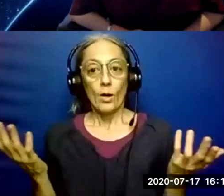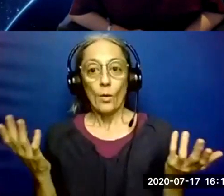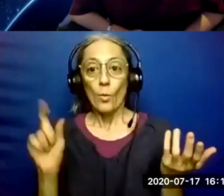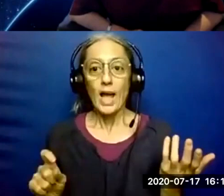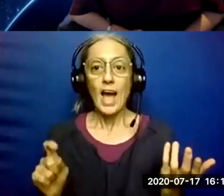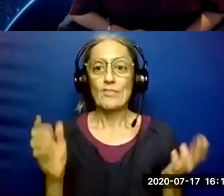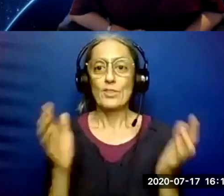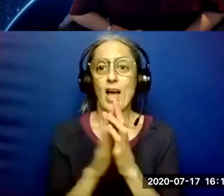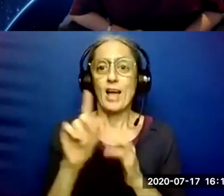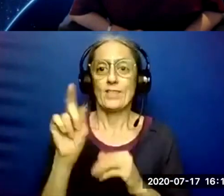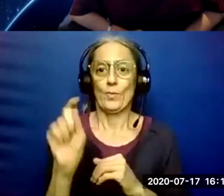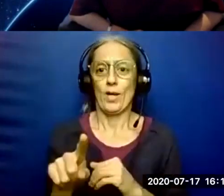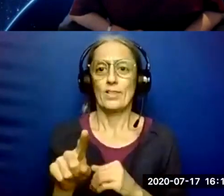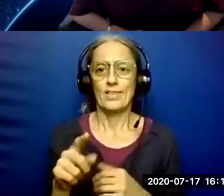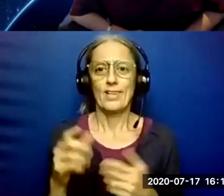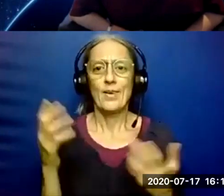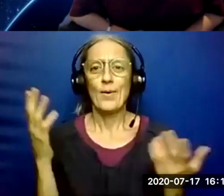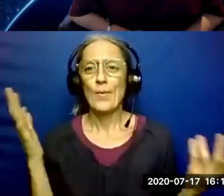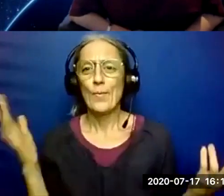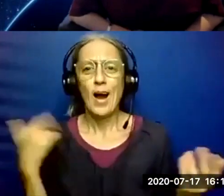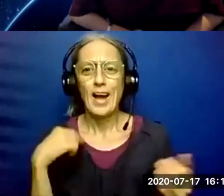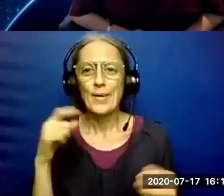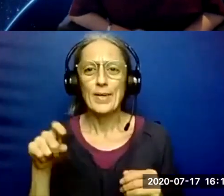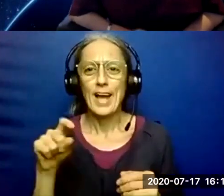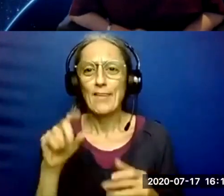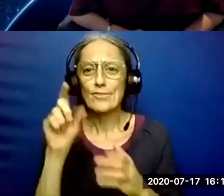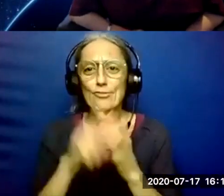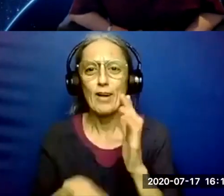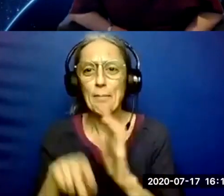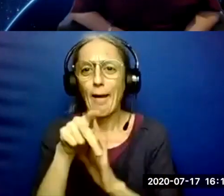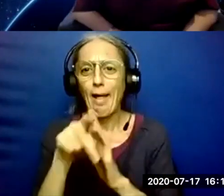that we had to put a policy statement out on?